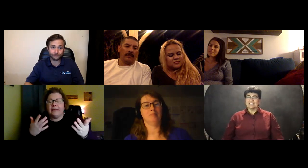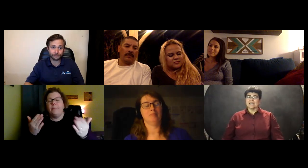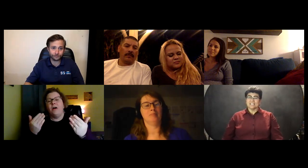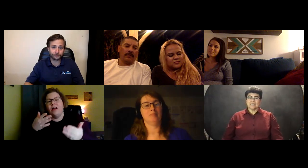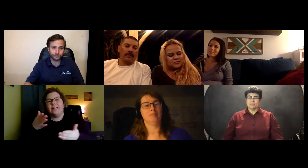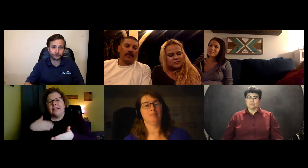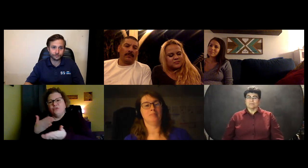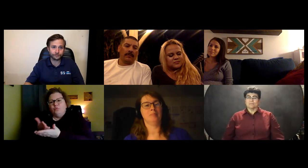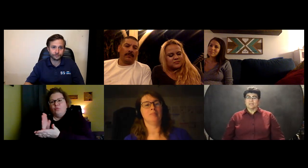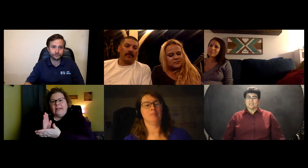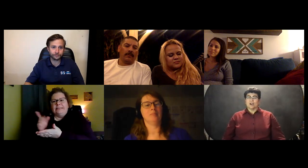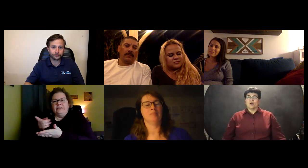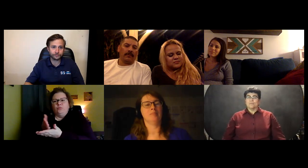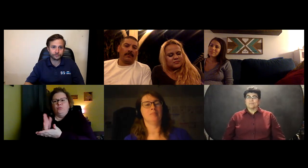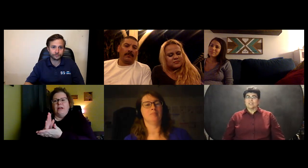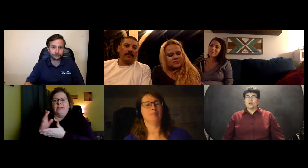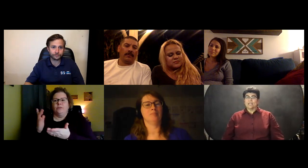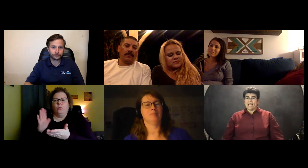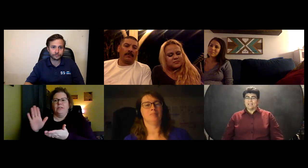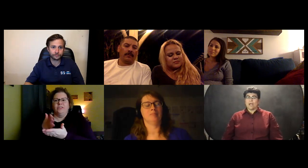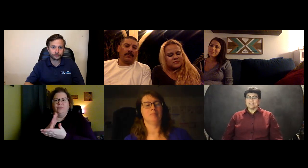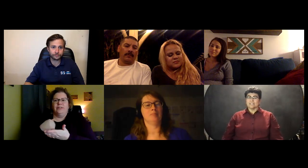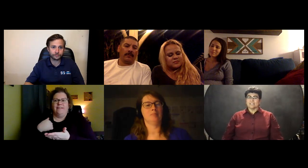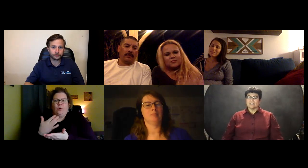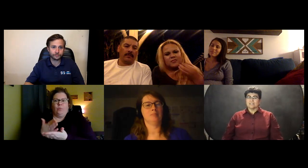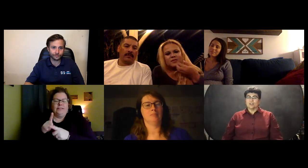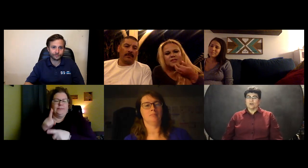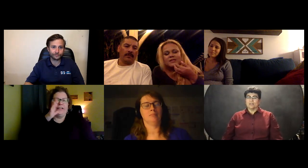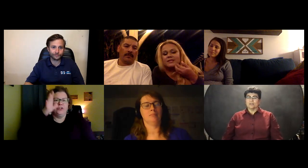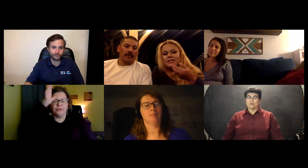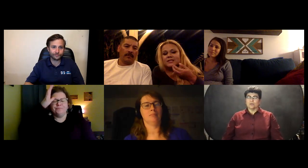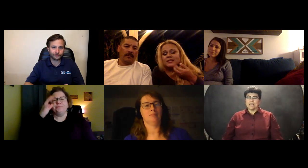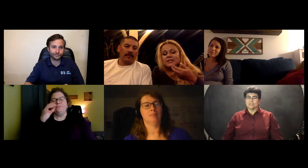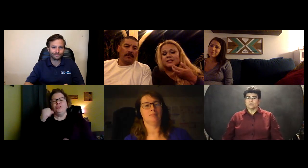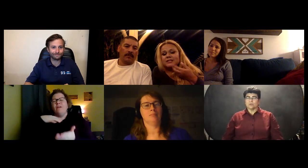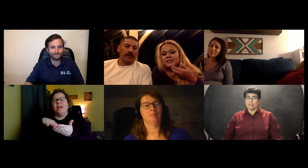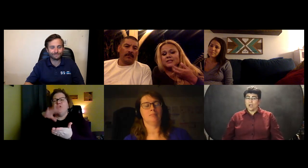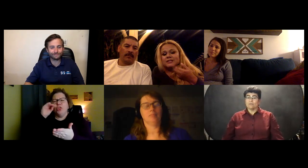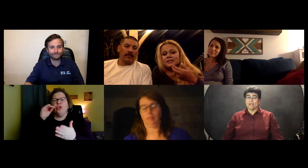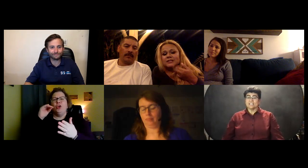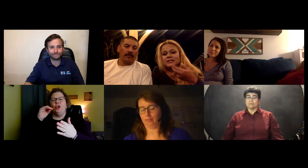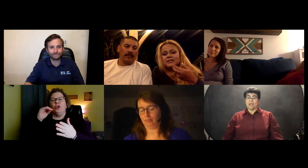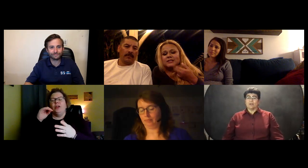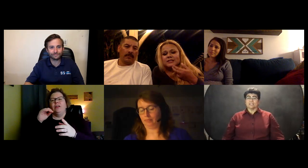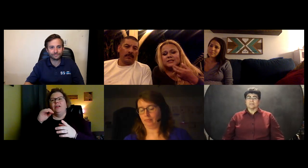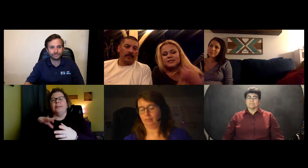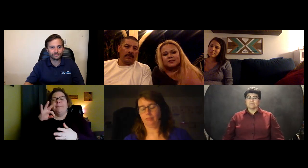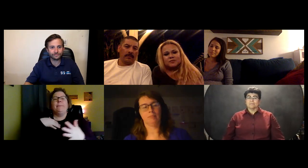unacceptable so you know he has rights you know